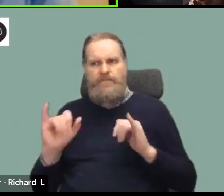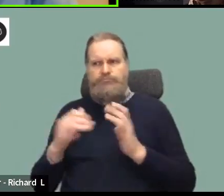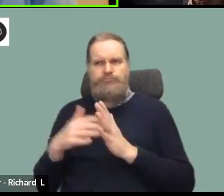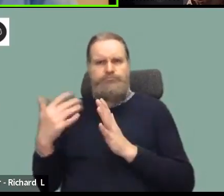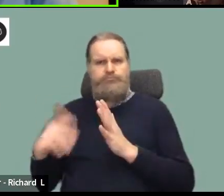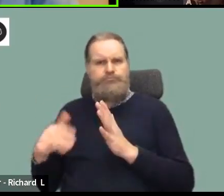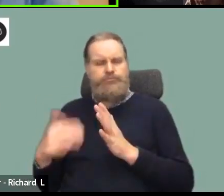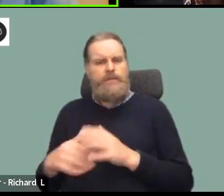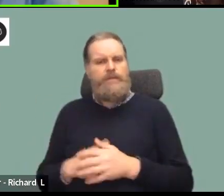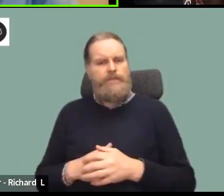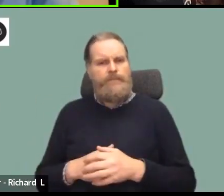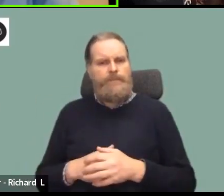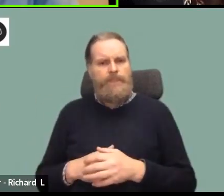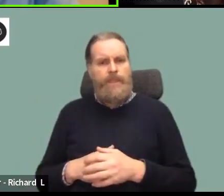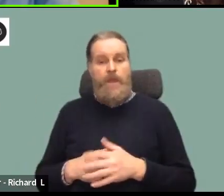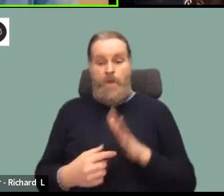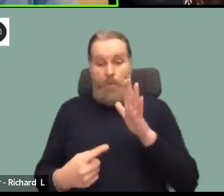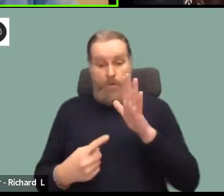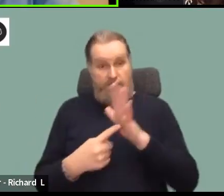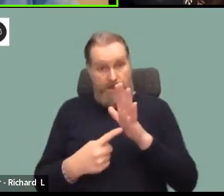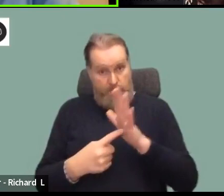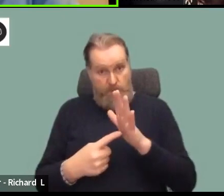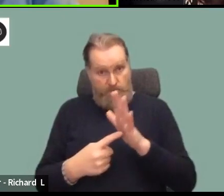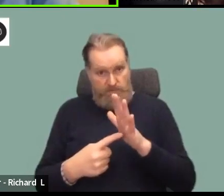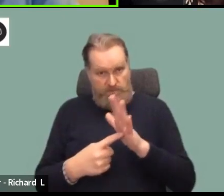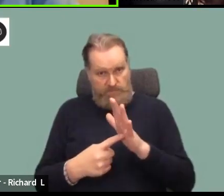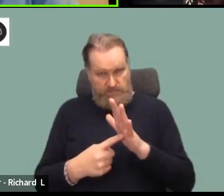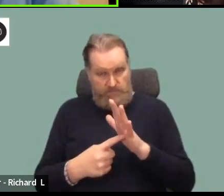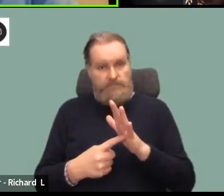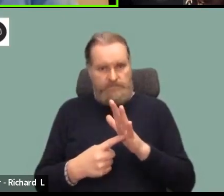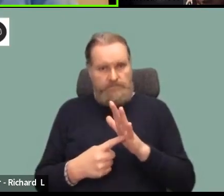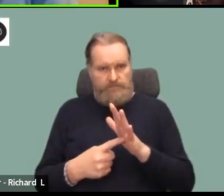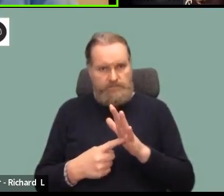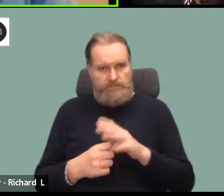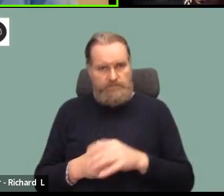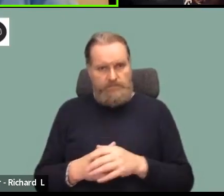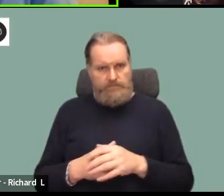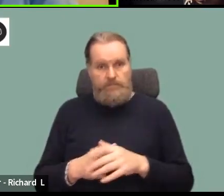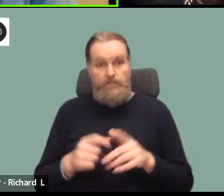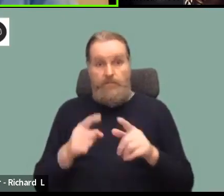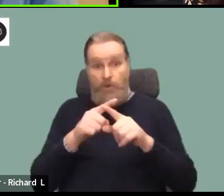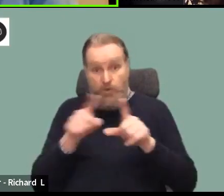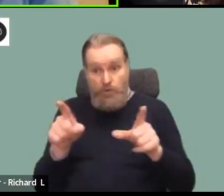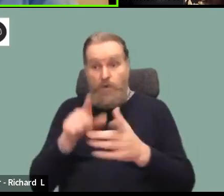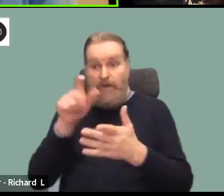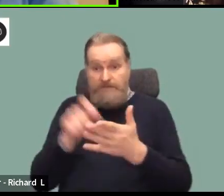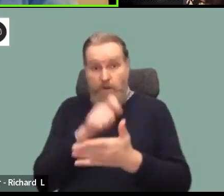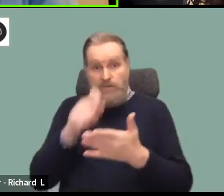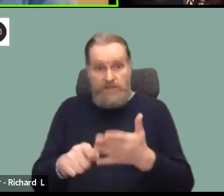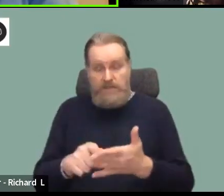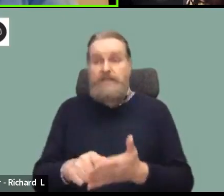unpaid strike. action Because was really an issue Because what's really on his heart here, I think we sort of losing sight of the fact men losing sight of the fact